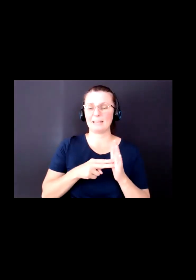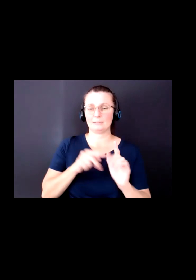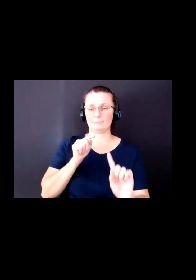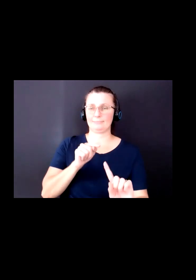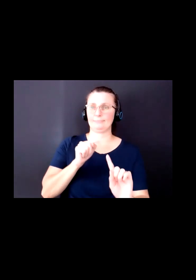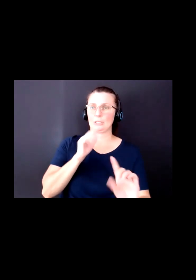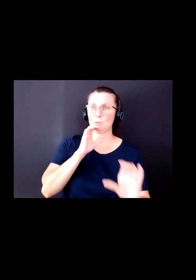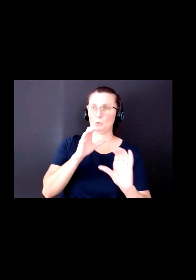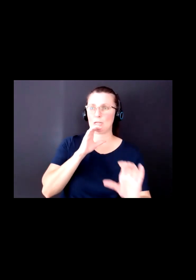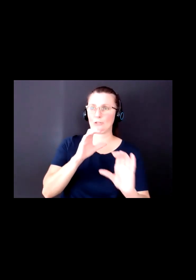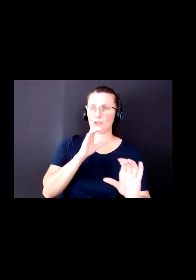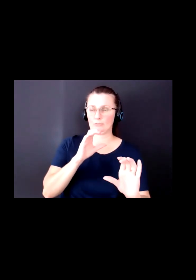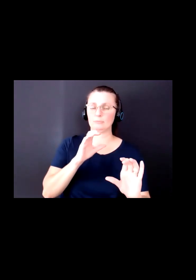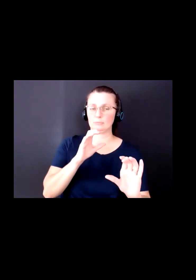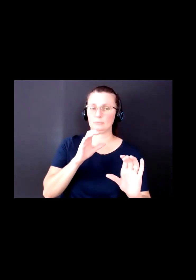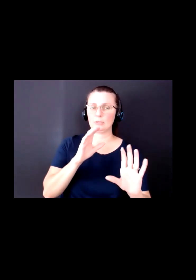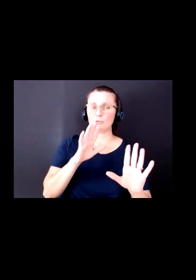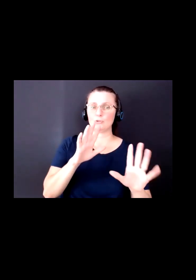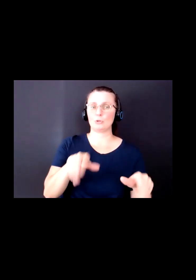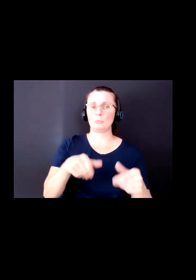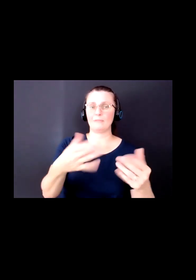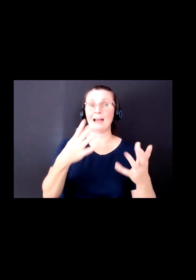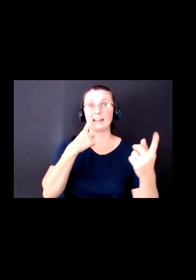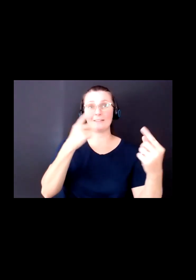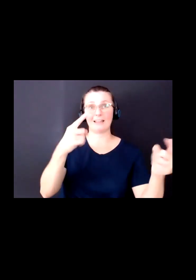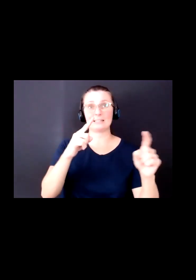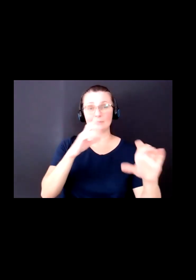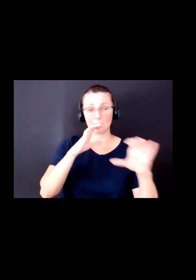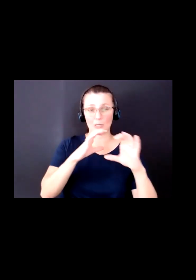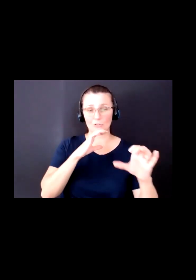providing effective communication will ensure that people with